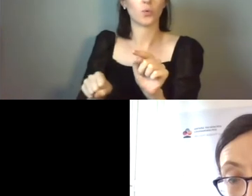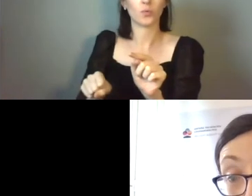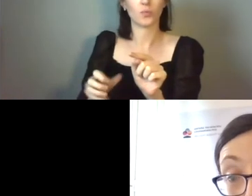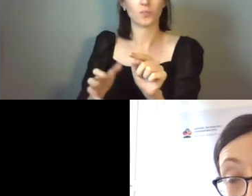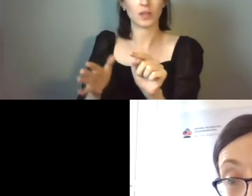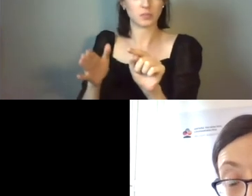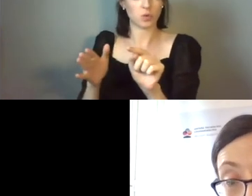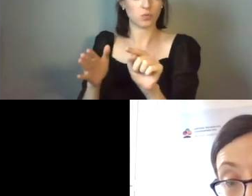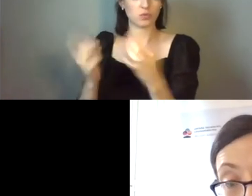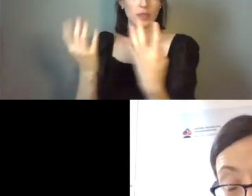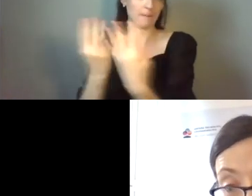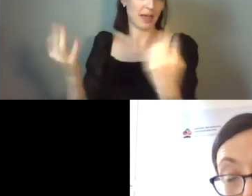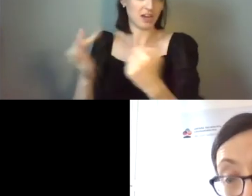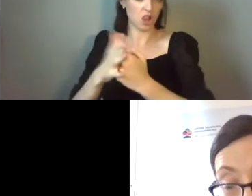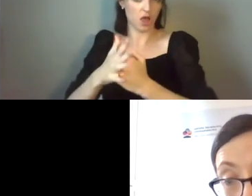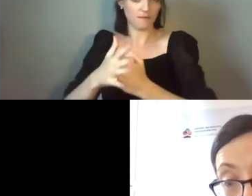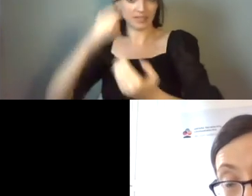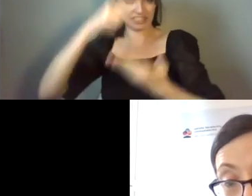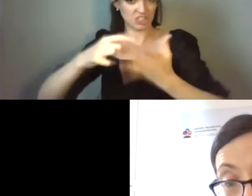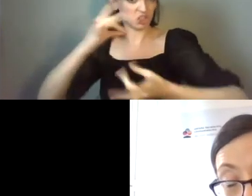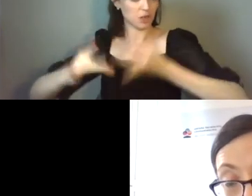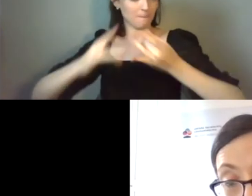designated decision making representatives and those who don't come offer the panel.